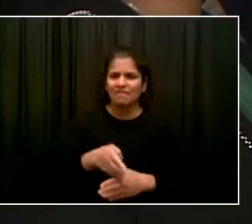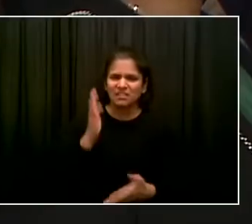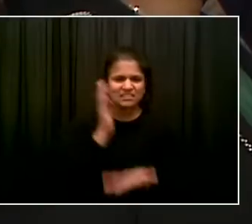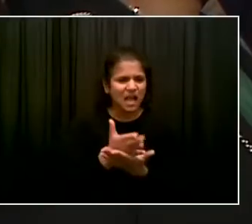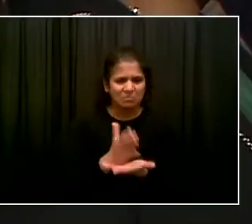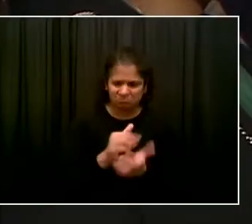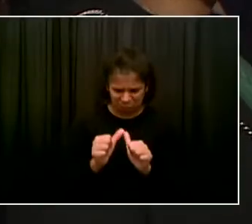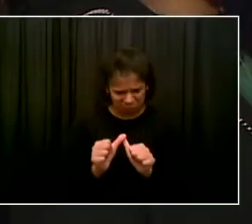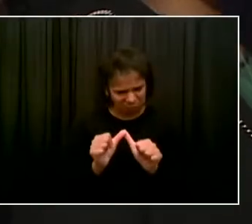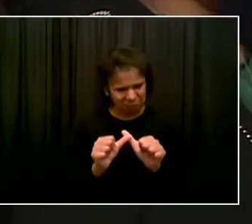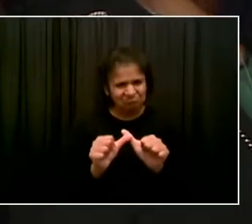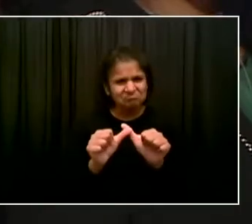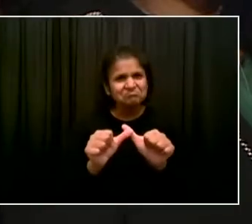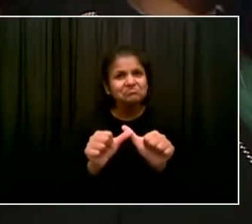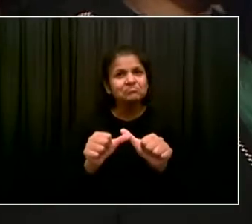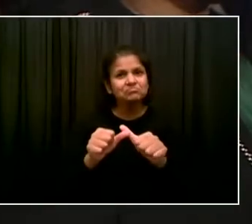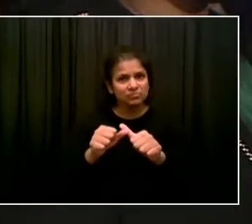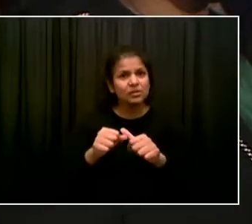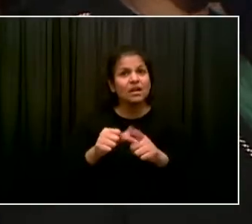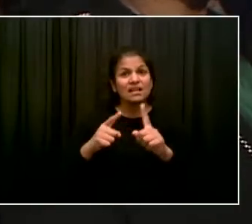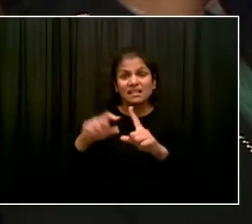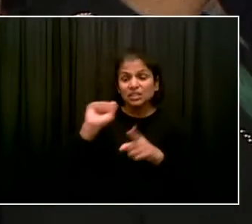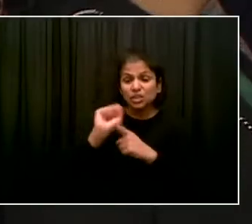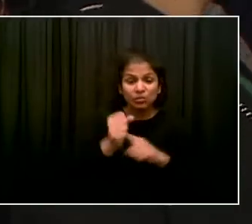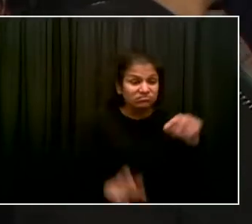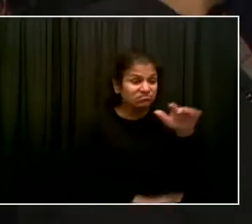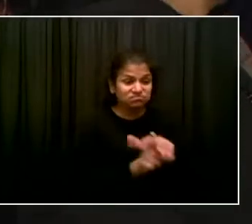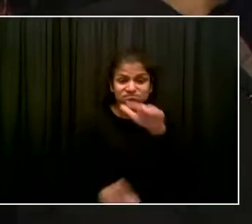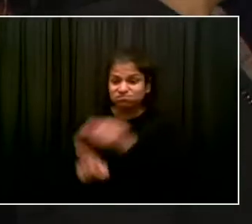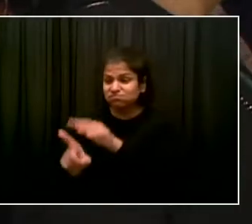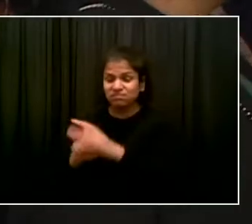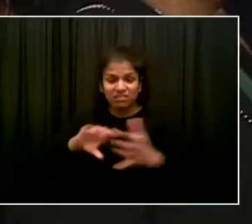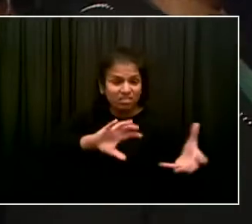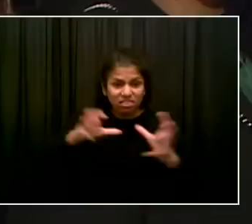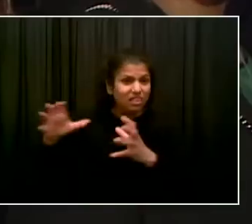I HAVE NOT SEEN A MOMENT NO MATTER HOW TOUGH THE CIRCUMSTANCE